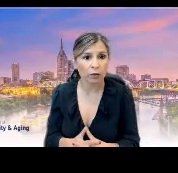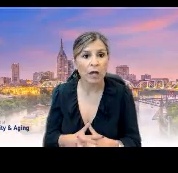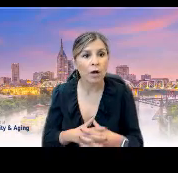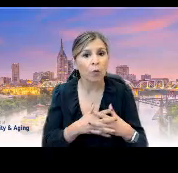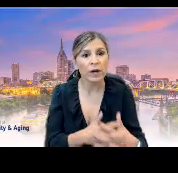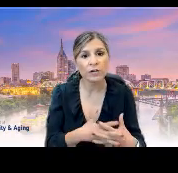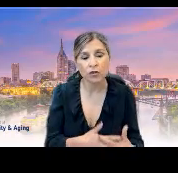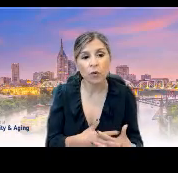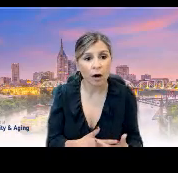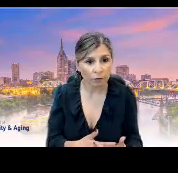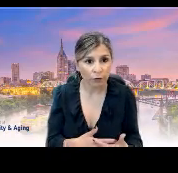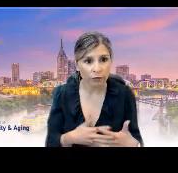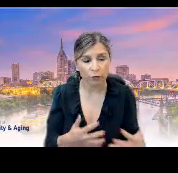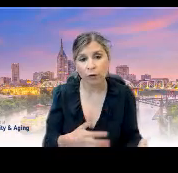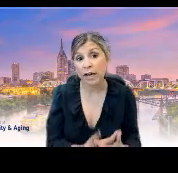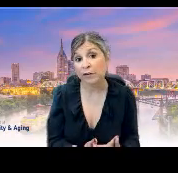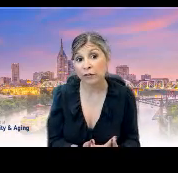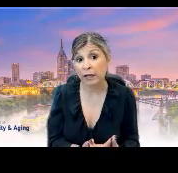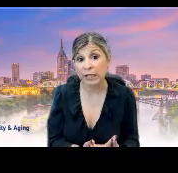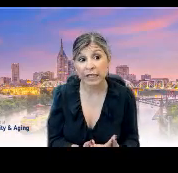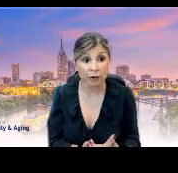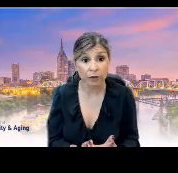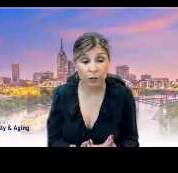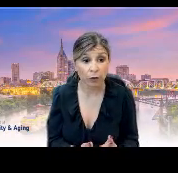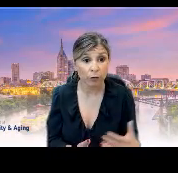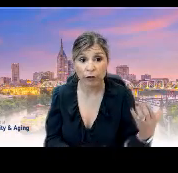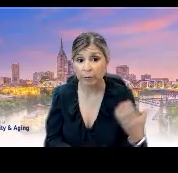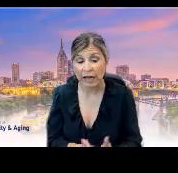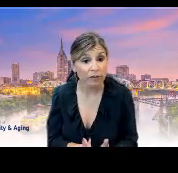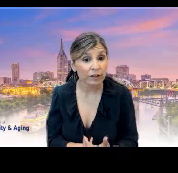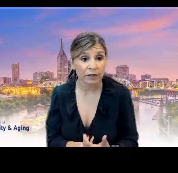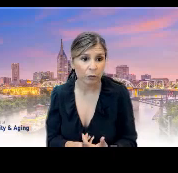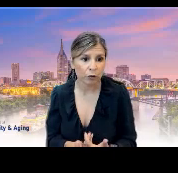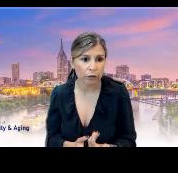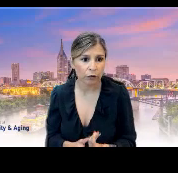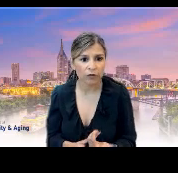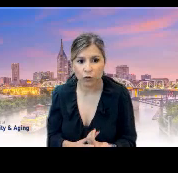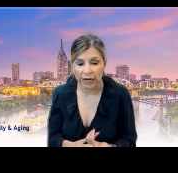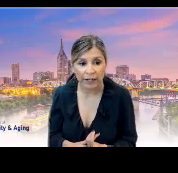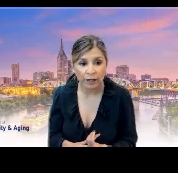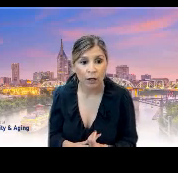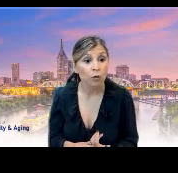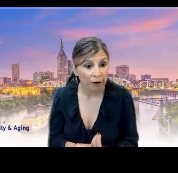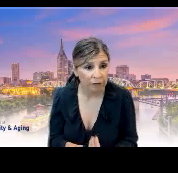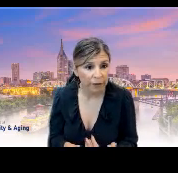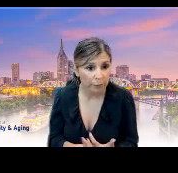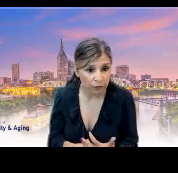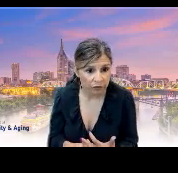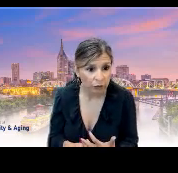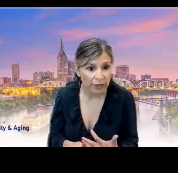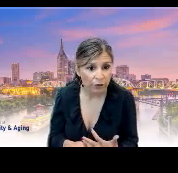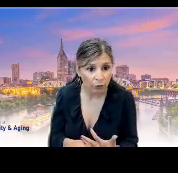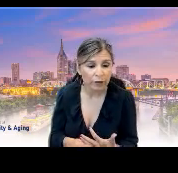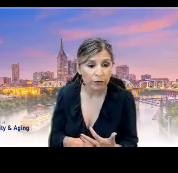So we do offer through our national family caregiver support program, counseling and support groups, training, respite, personal care,